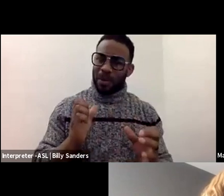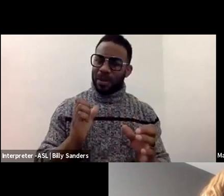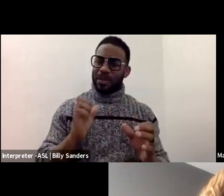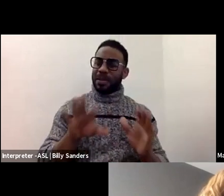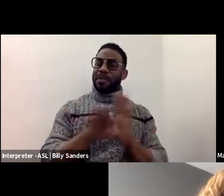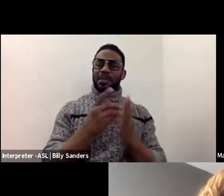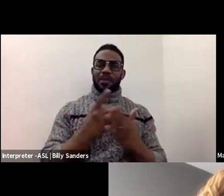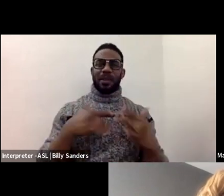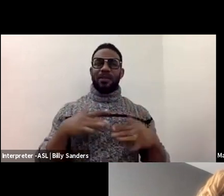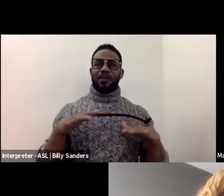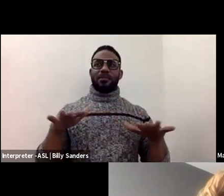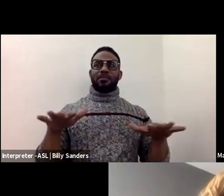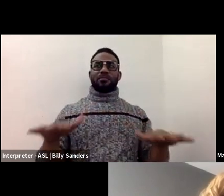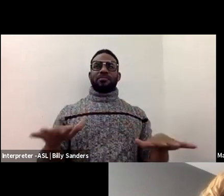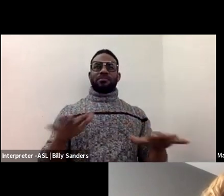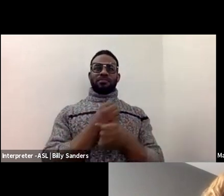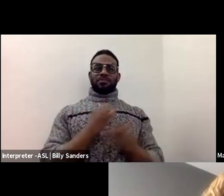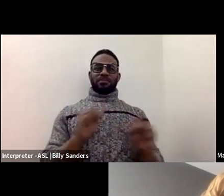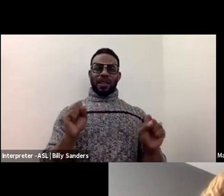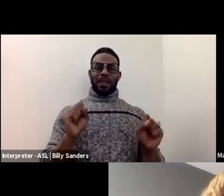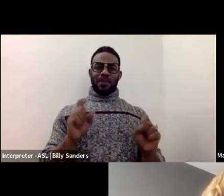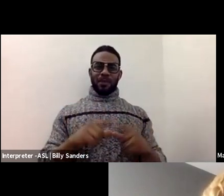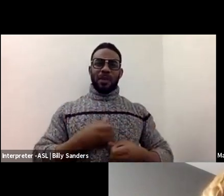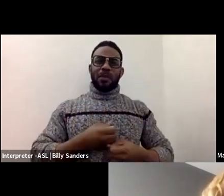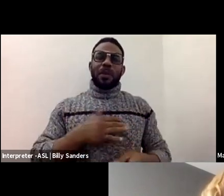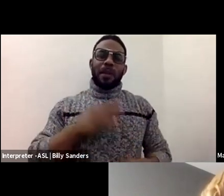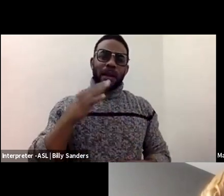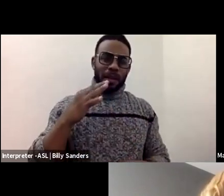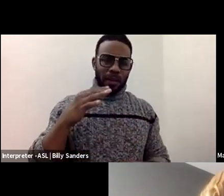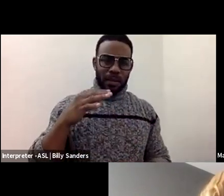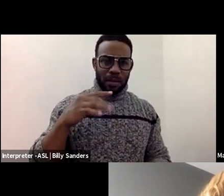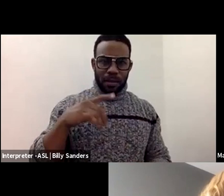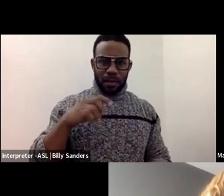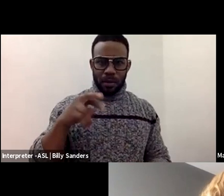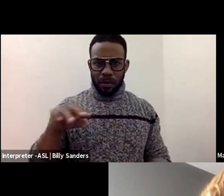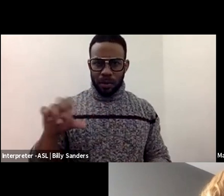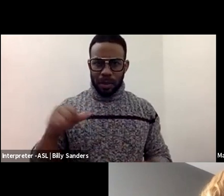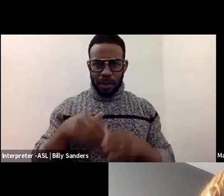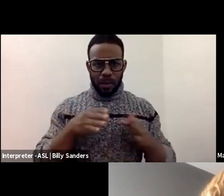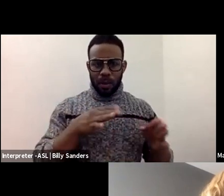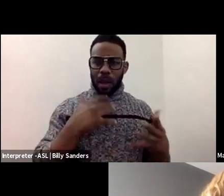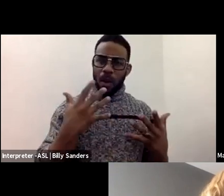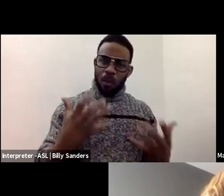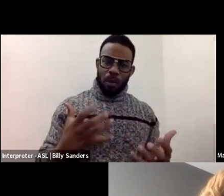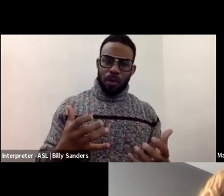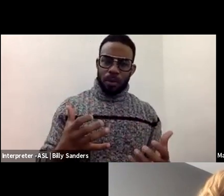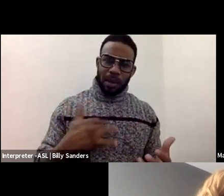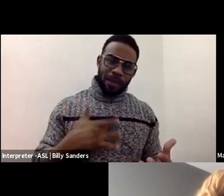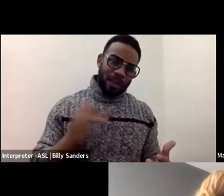I felt safe to express my queerness in the way that I wanted to. And I felt like Amsterdam